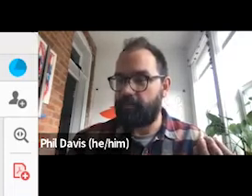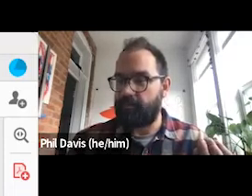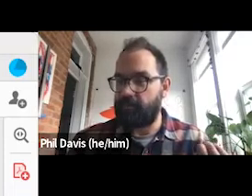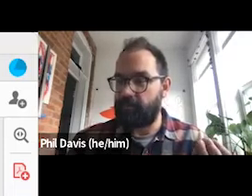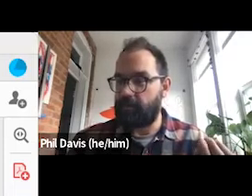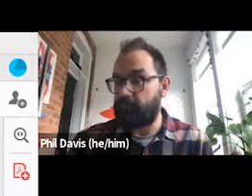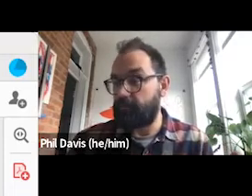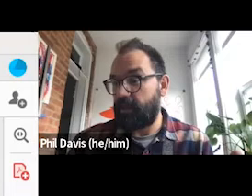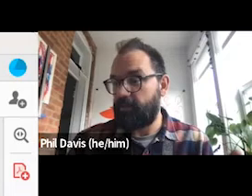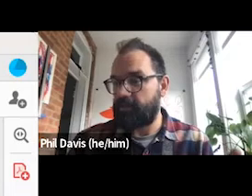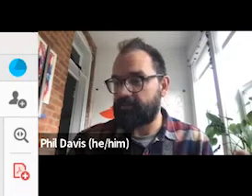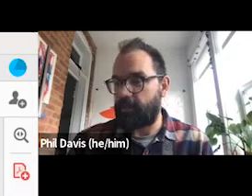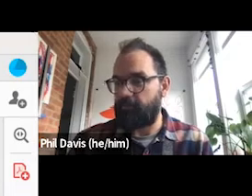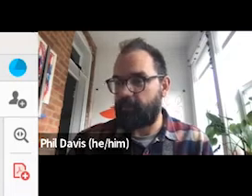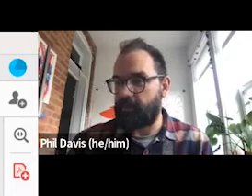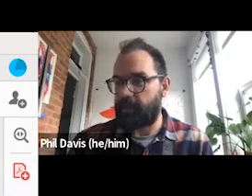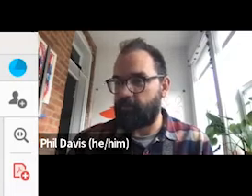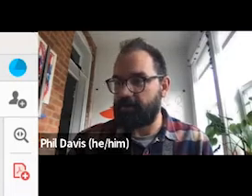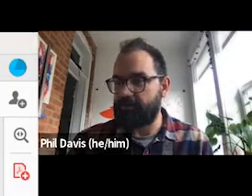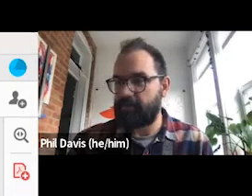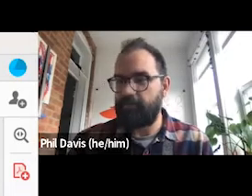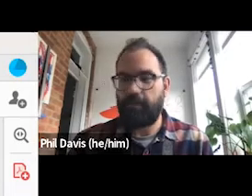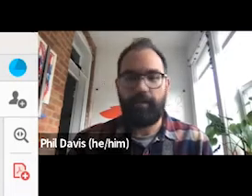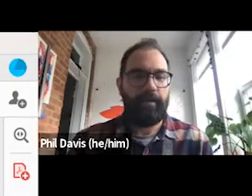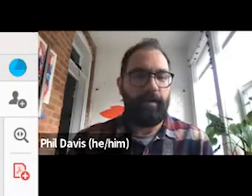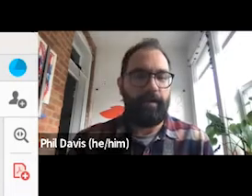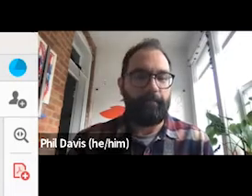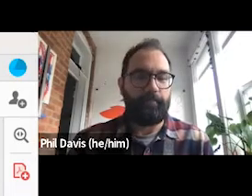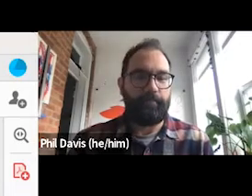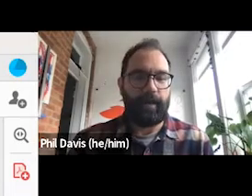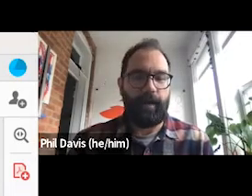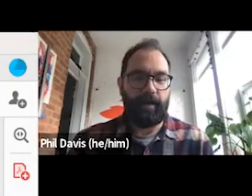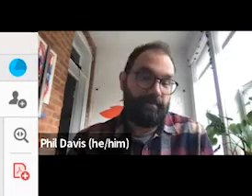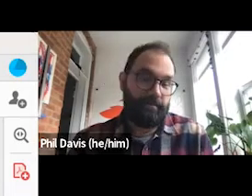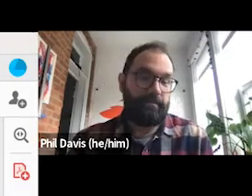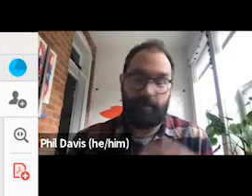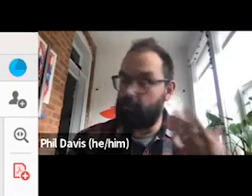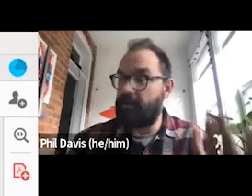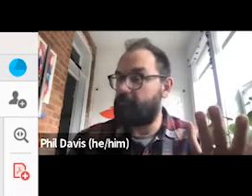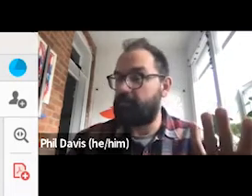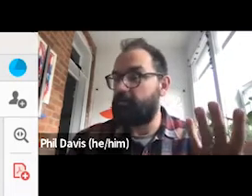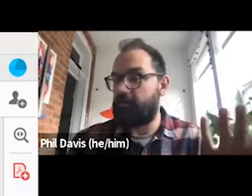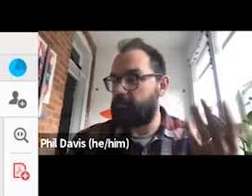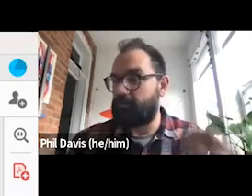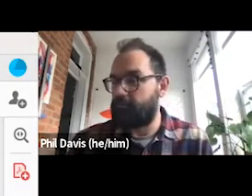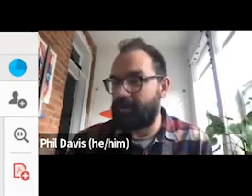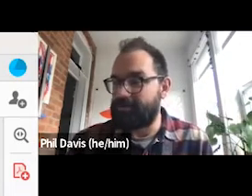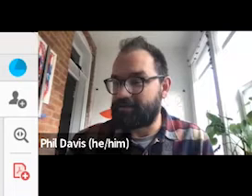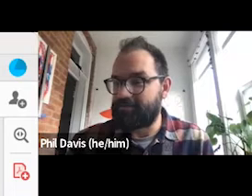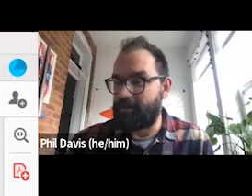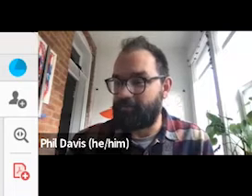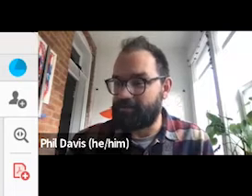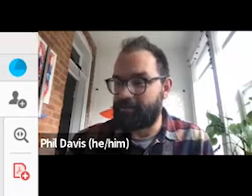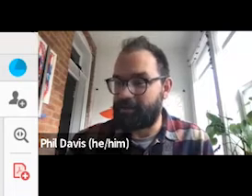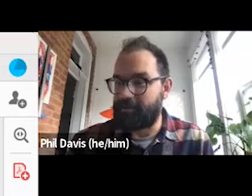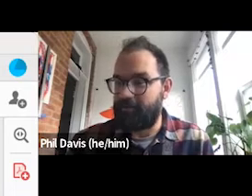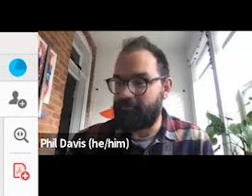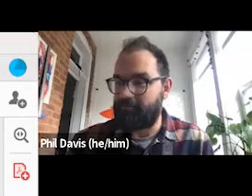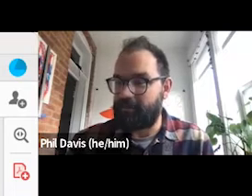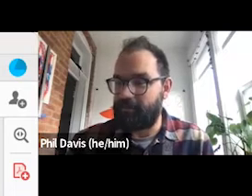The theater covered that as part of the collaboration with them. But I can, there would definitely be other projects I'm sure where you have to figure